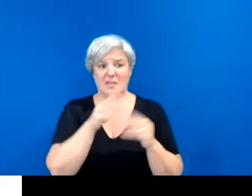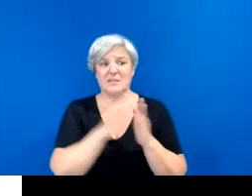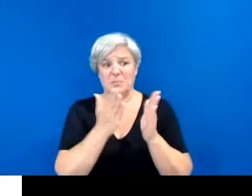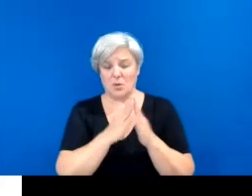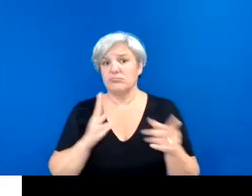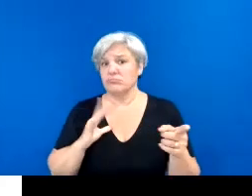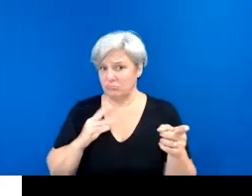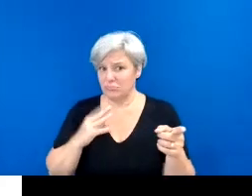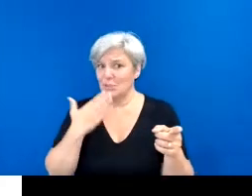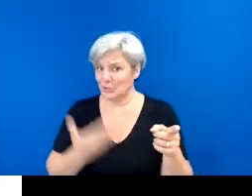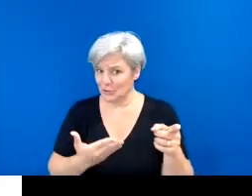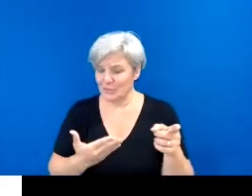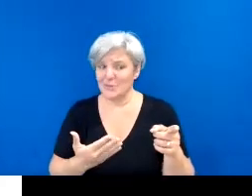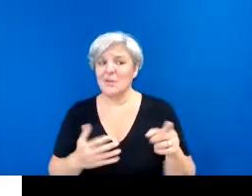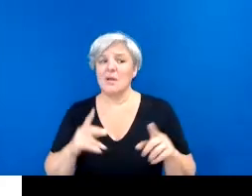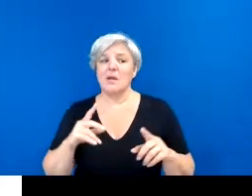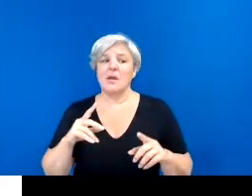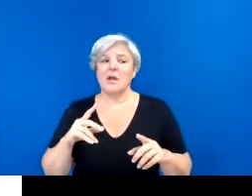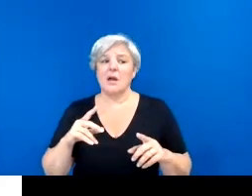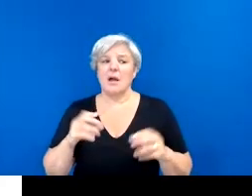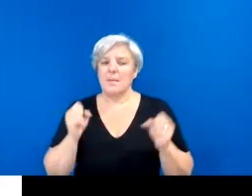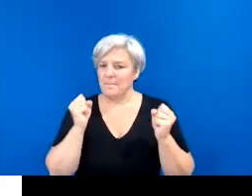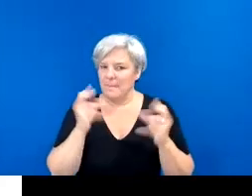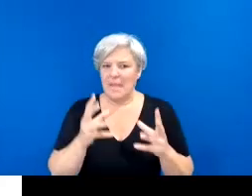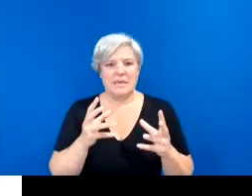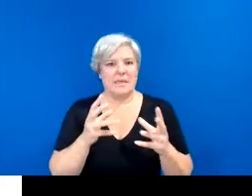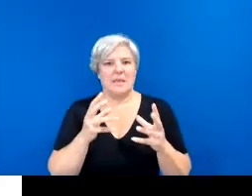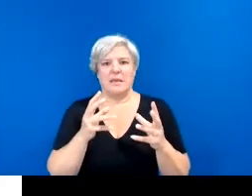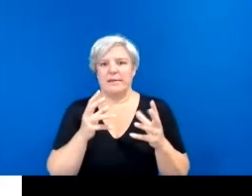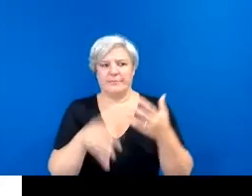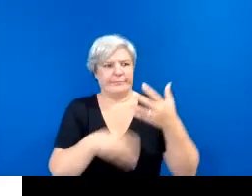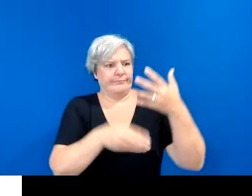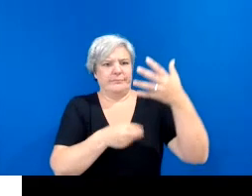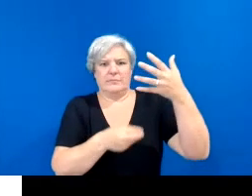They have a lot of ancillaries that you can use the test banks,